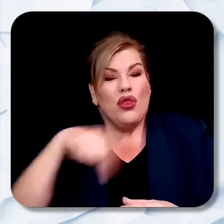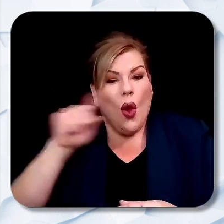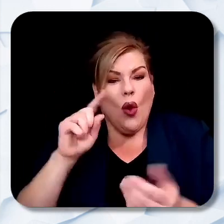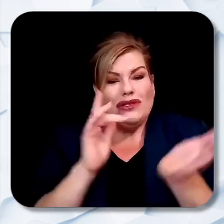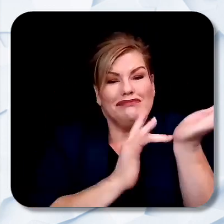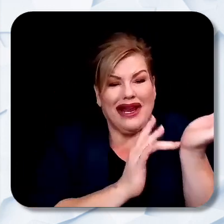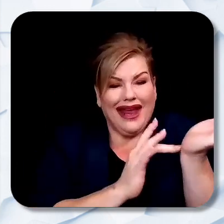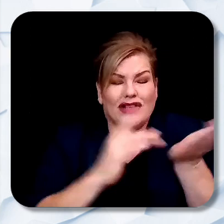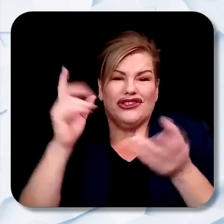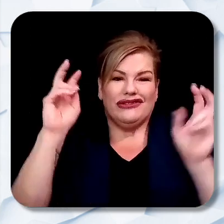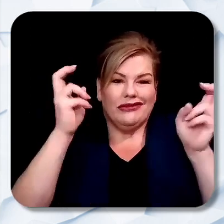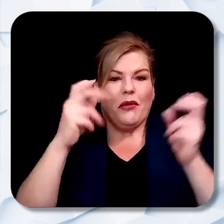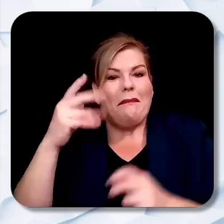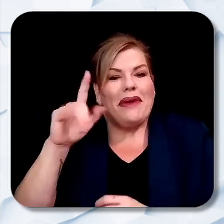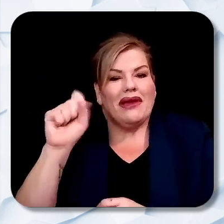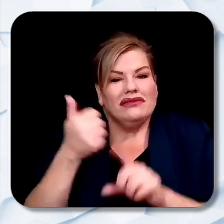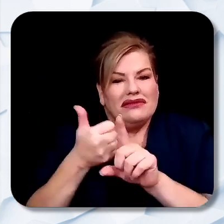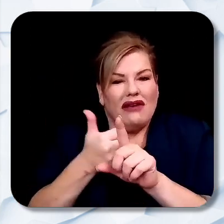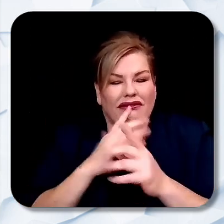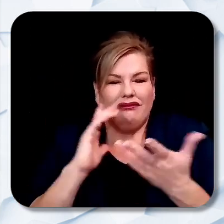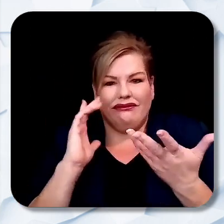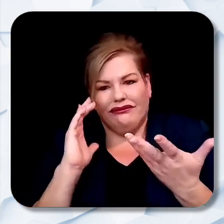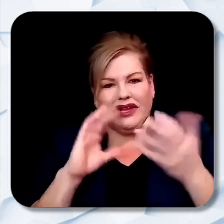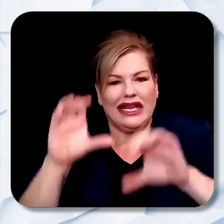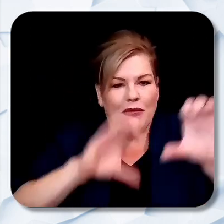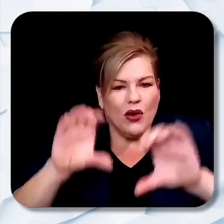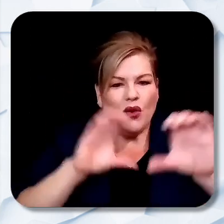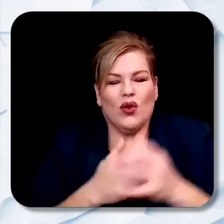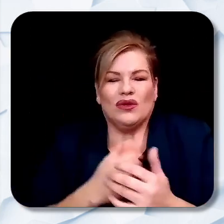to say we were excited by his loss. It's an understatement. It was certainly